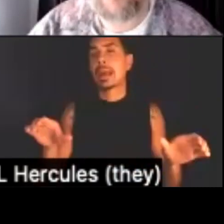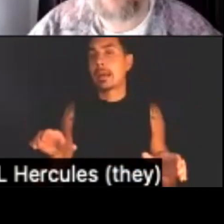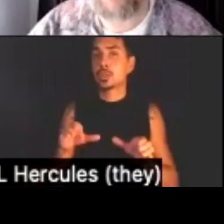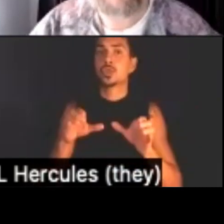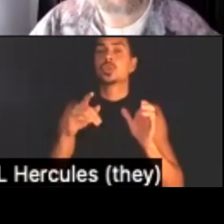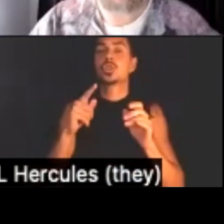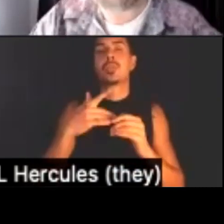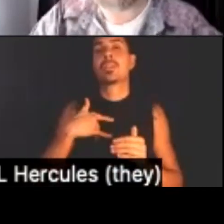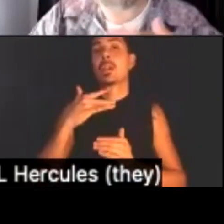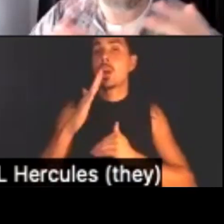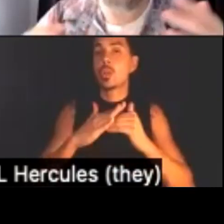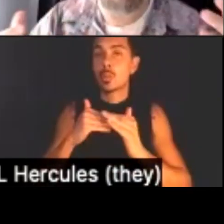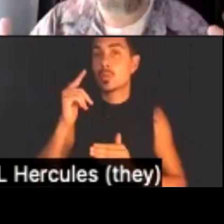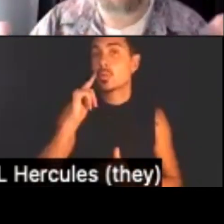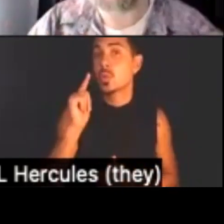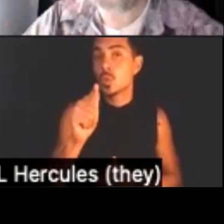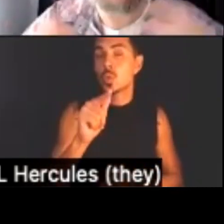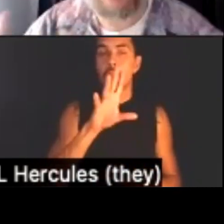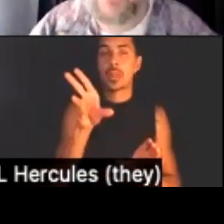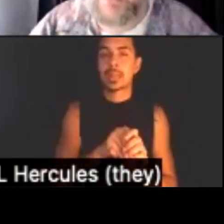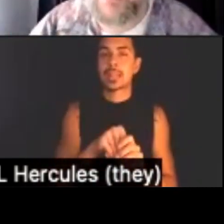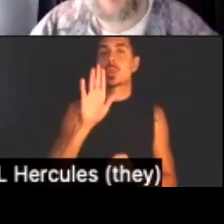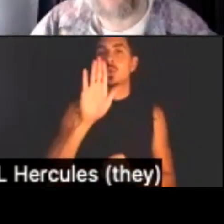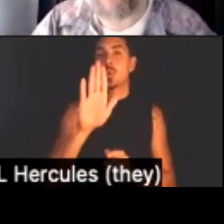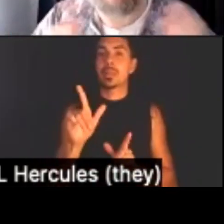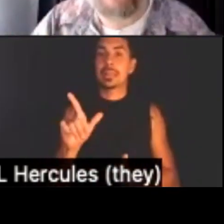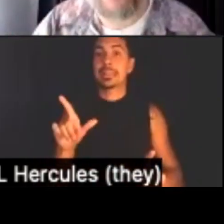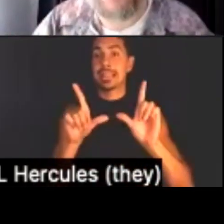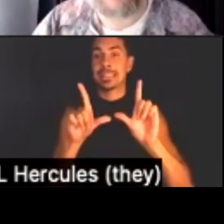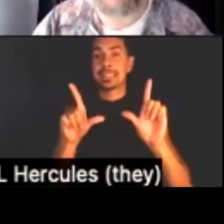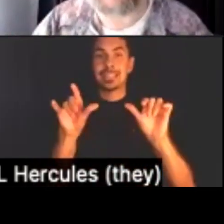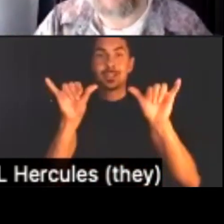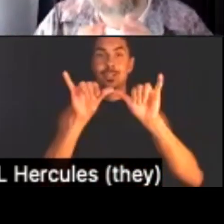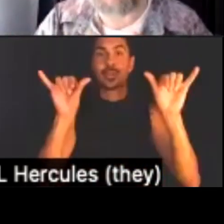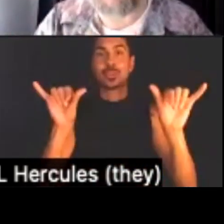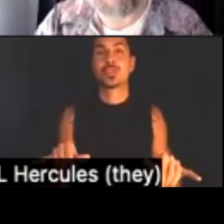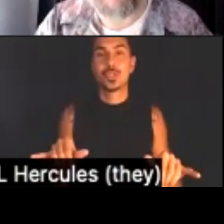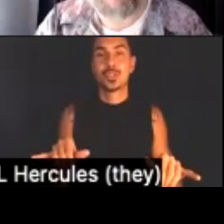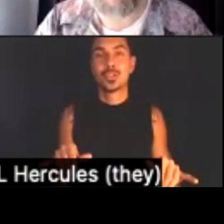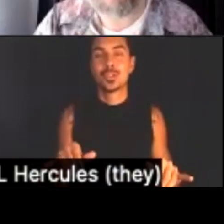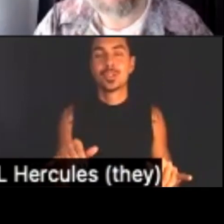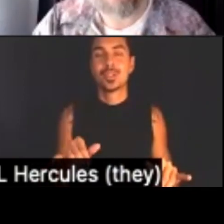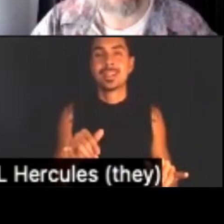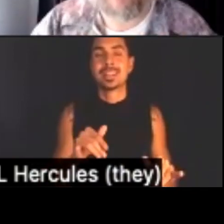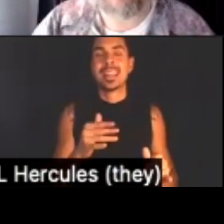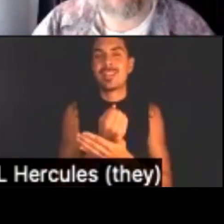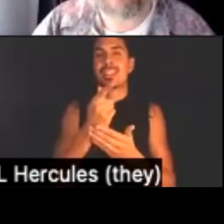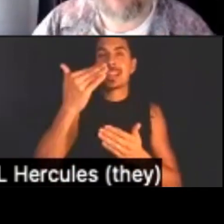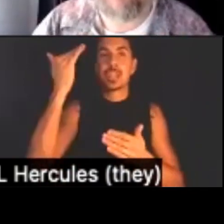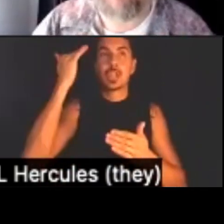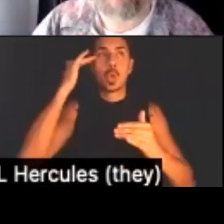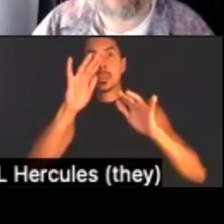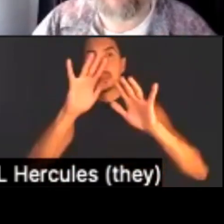for you within your licensing structure? All of those things that you need to be aware of, but how can you show up in ways